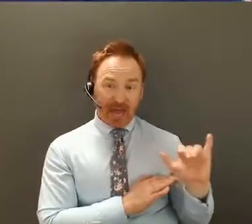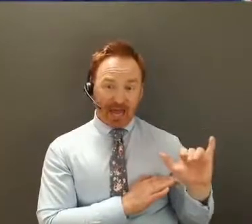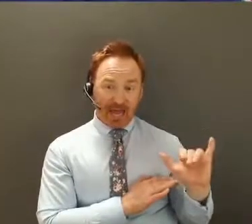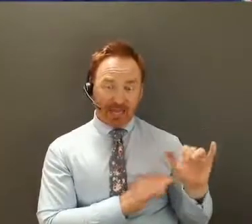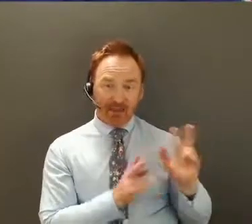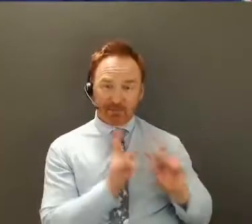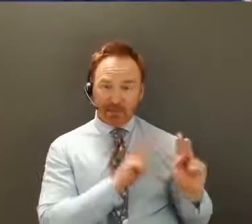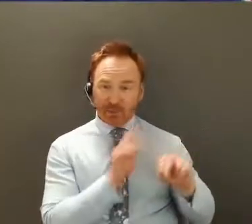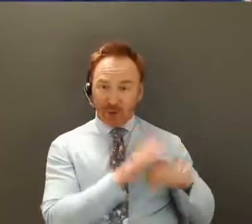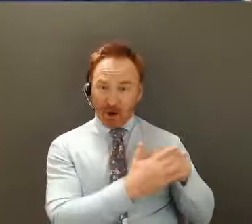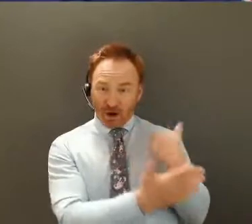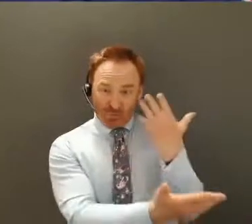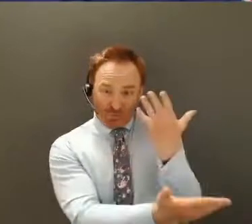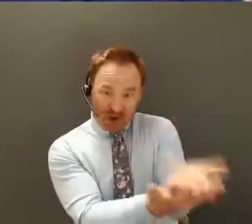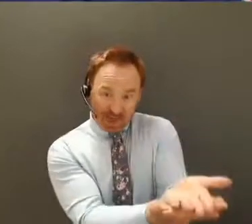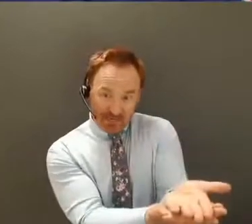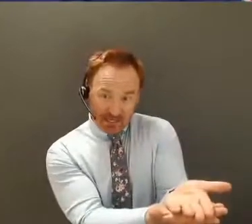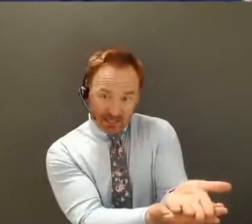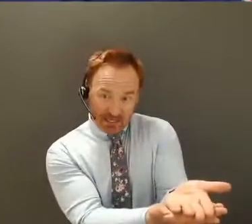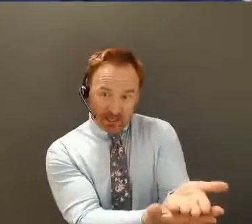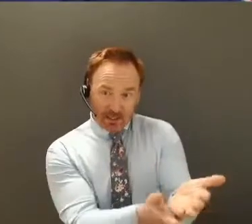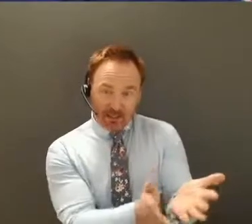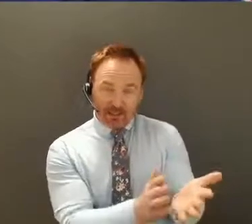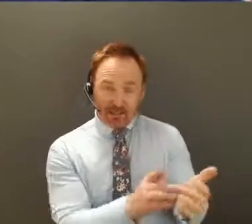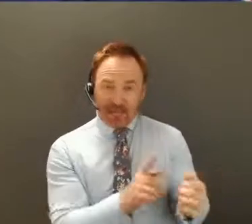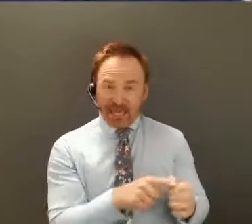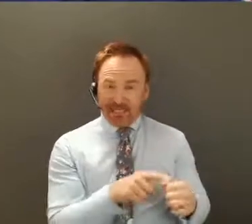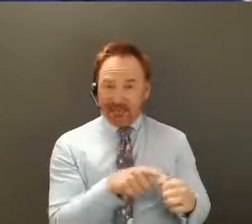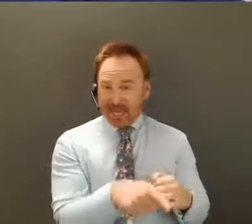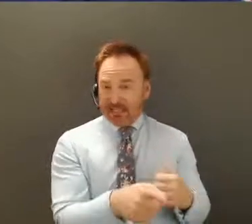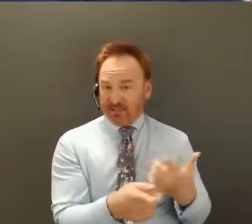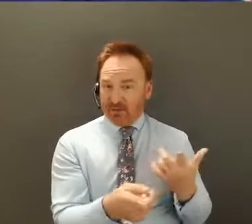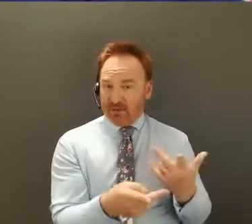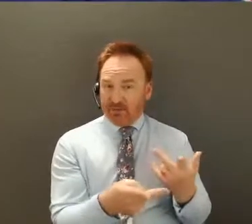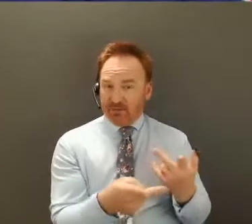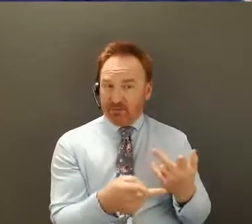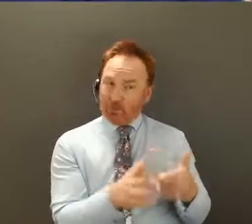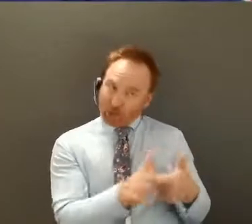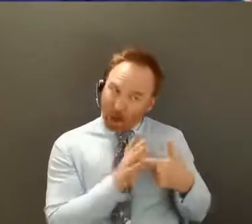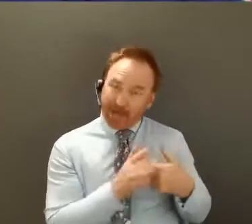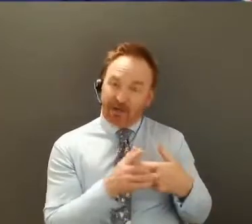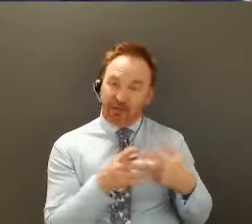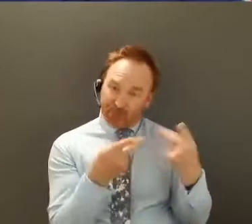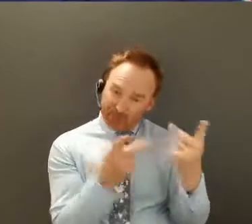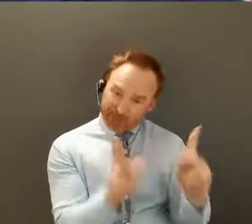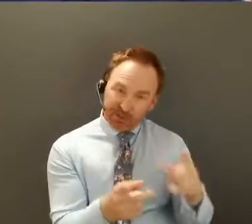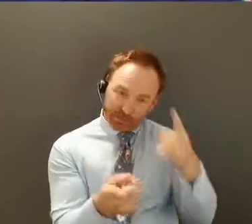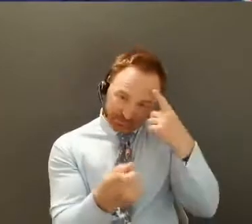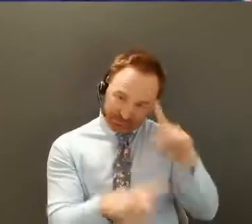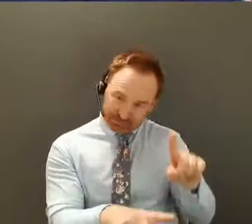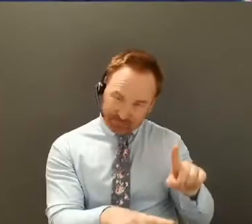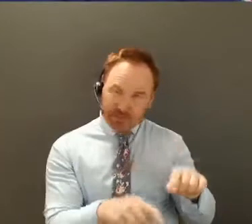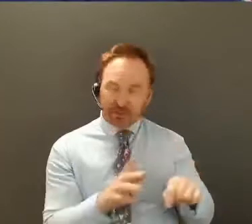[ Repeating in French.